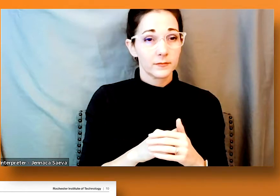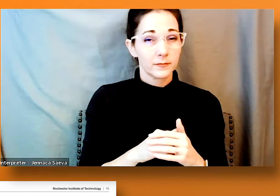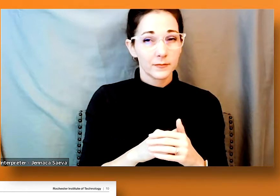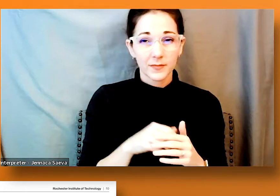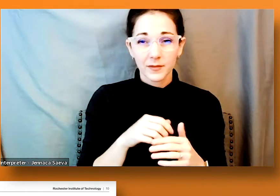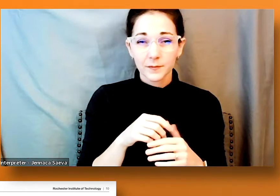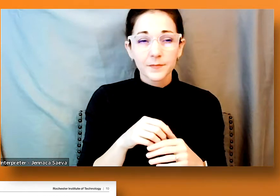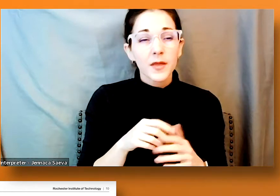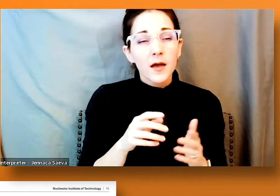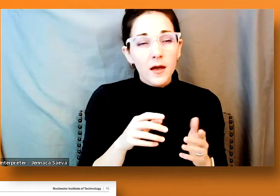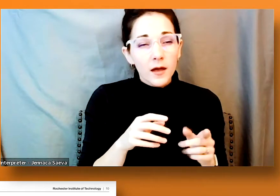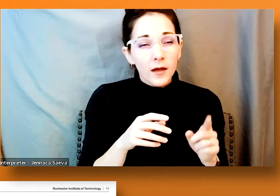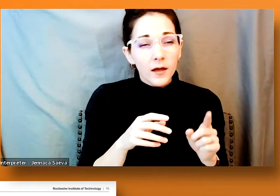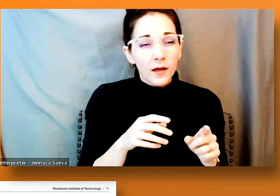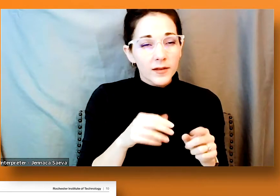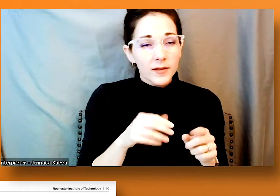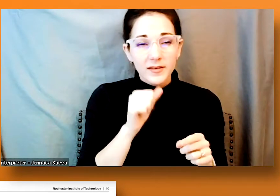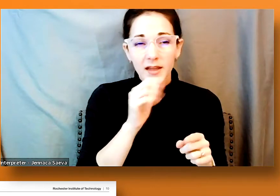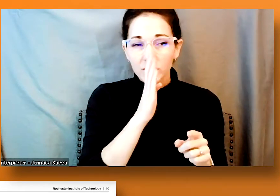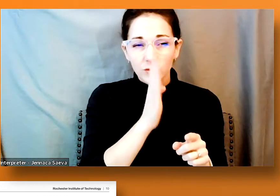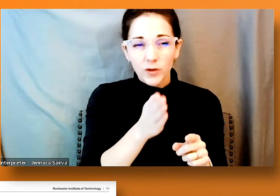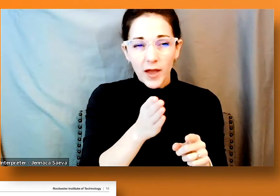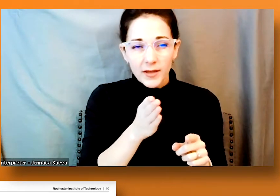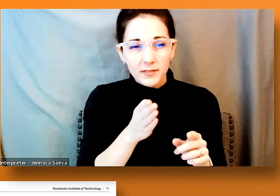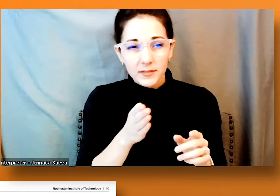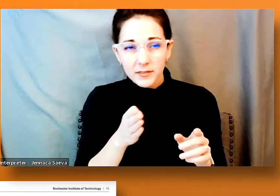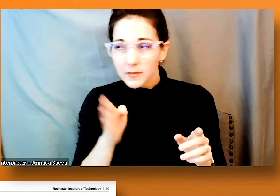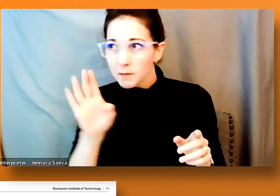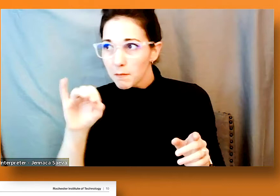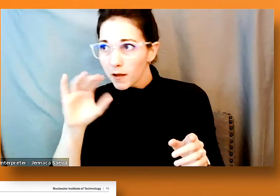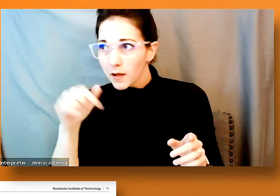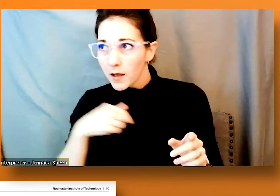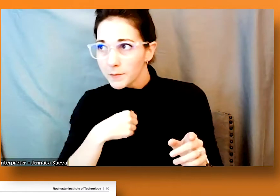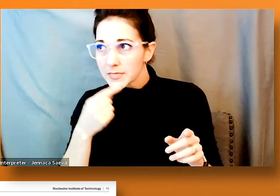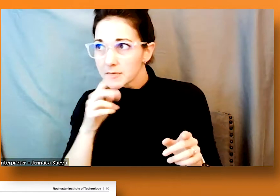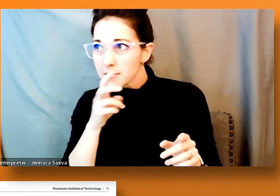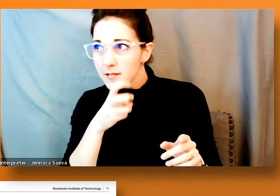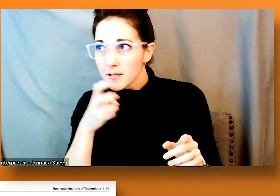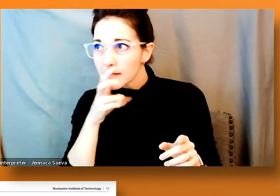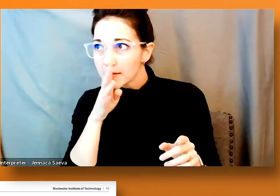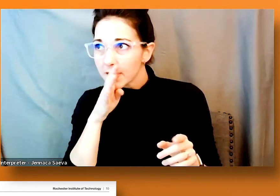the non-direct costs--Becca, am I saying that correctly--